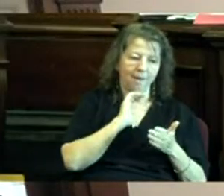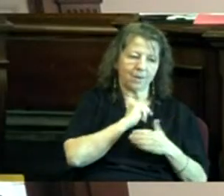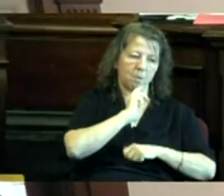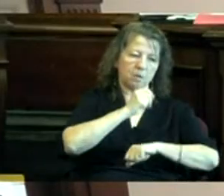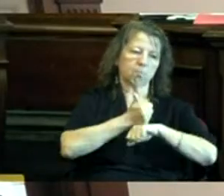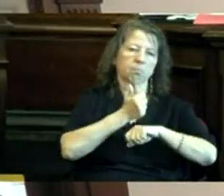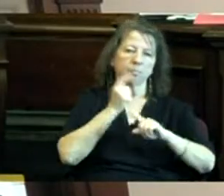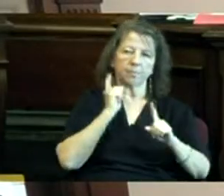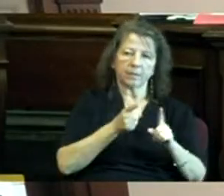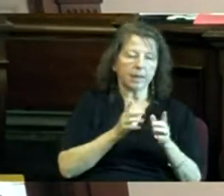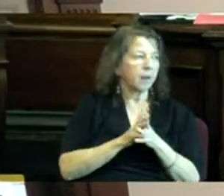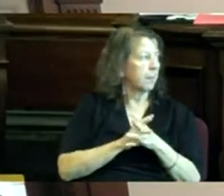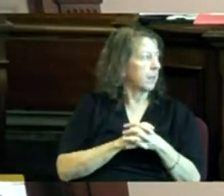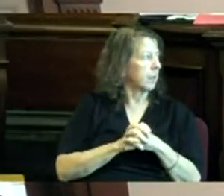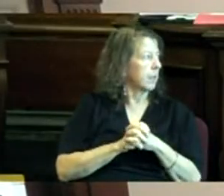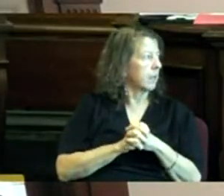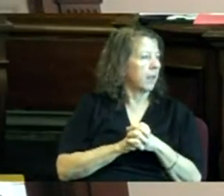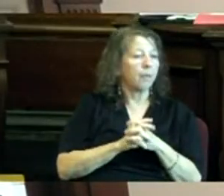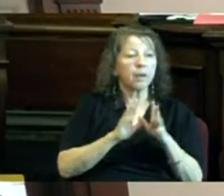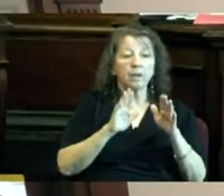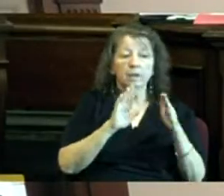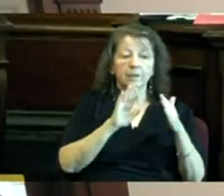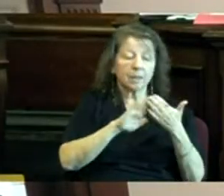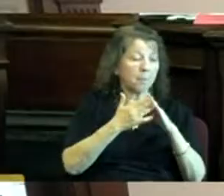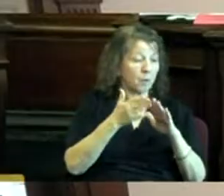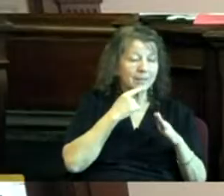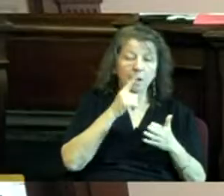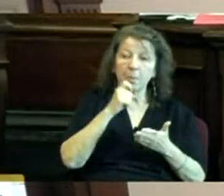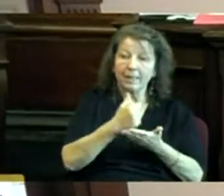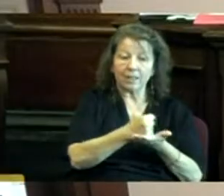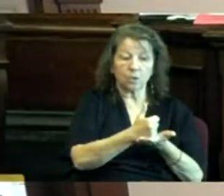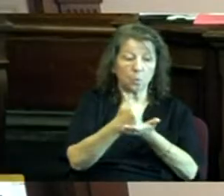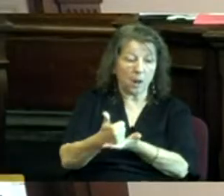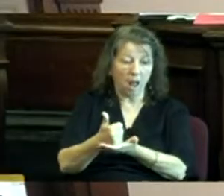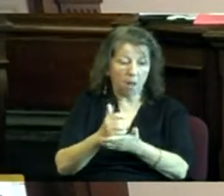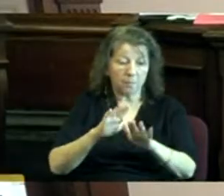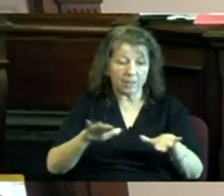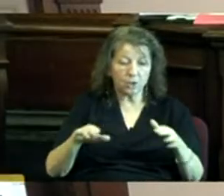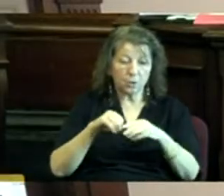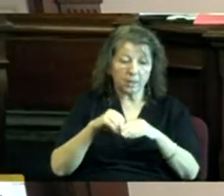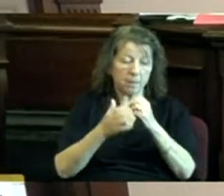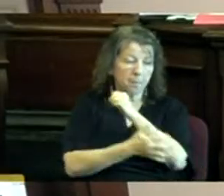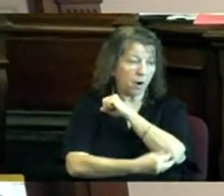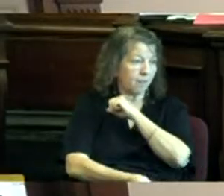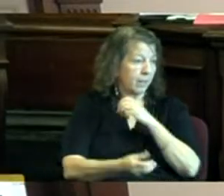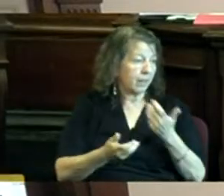including education, as part of one of the feedback that we get